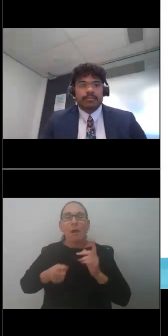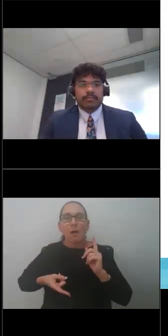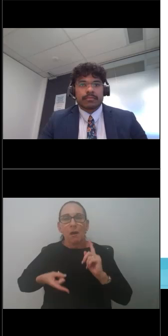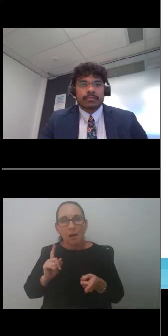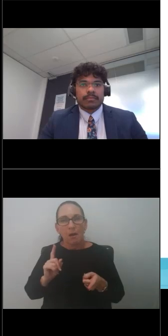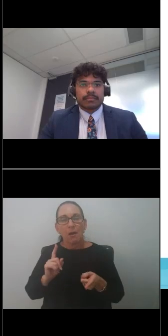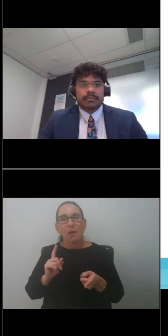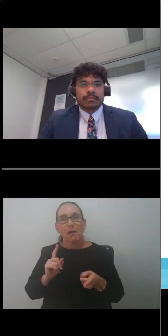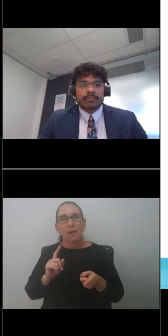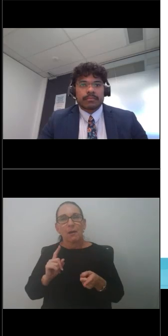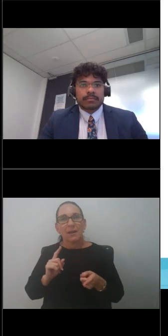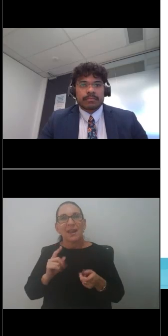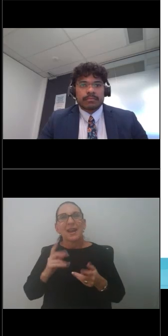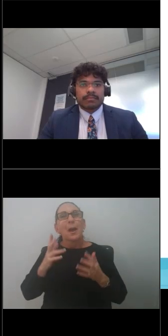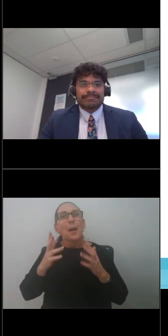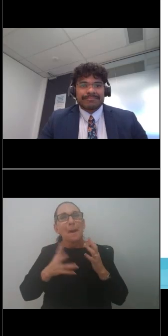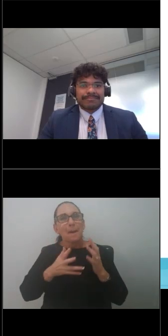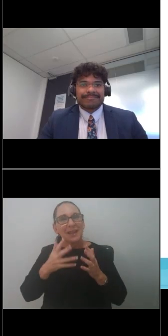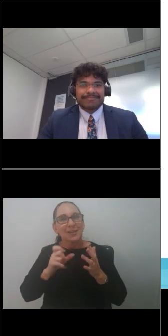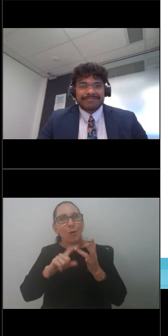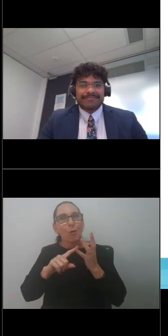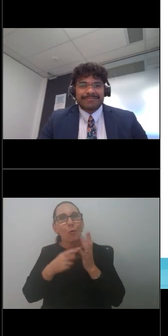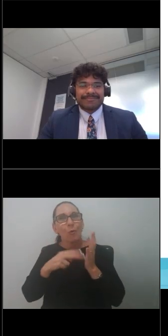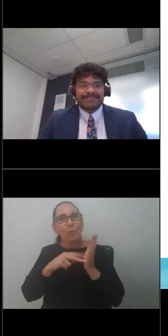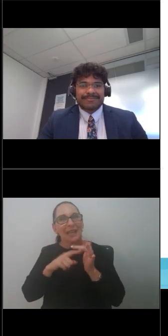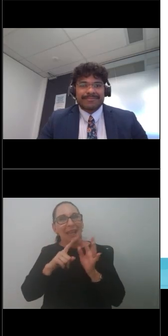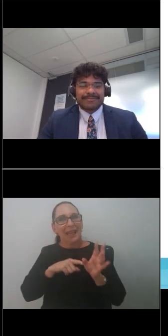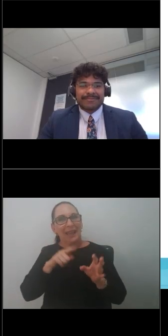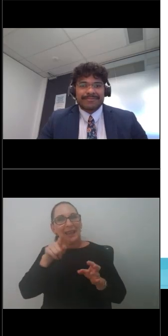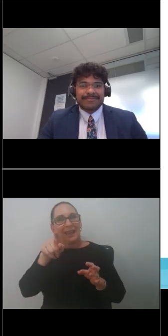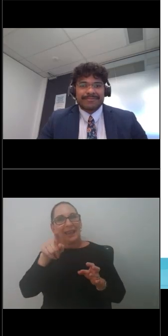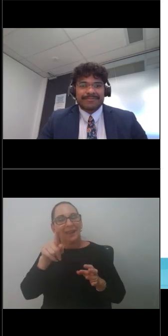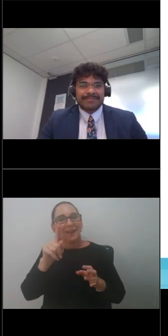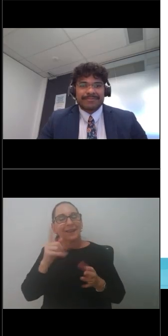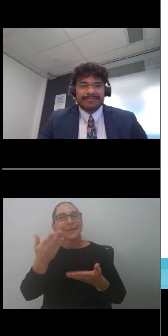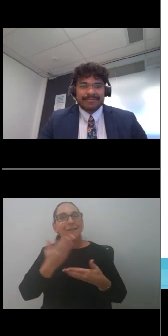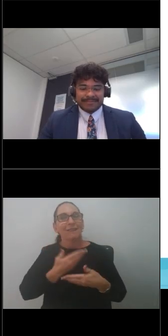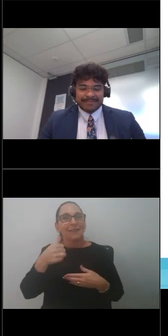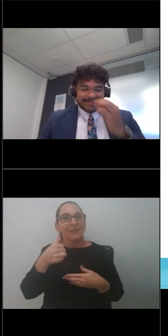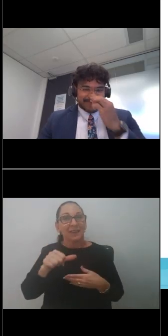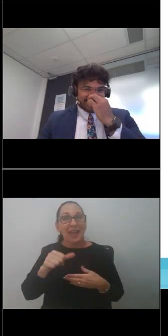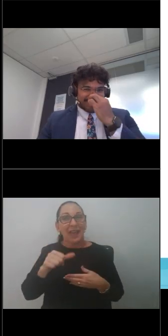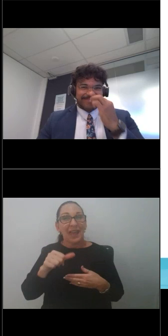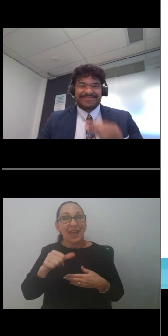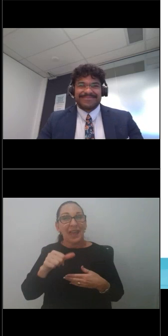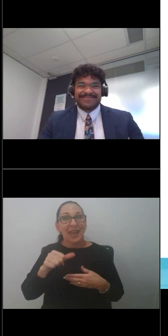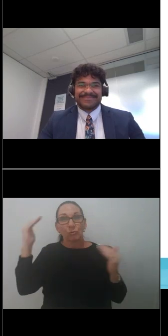stuff hey I was smiling to myself because I can tell you even adults love playing with stickers